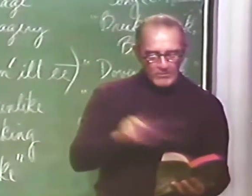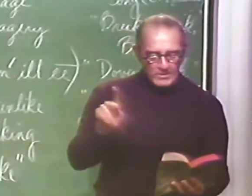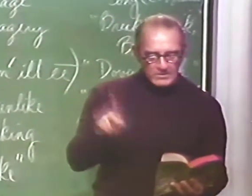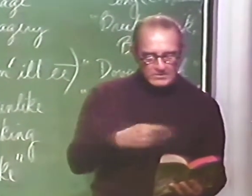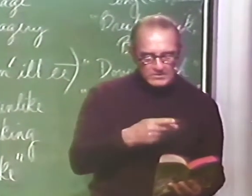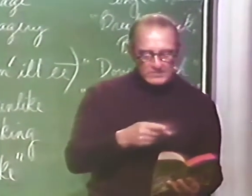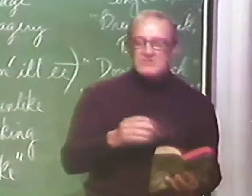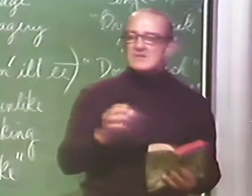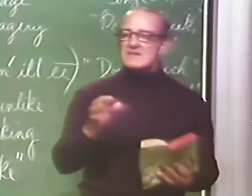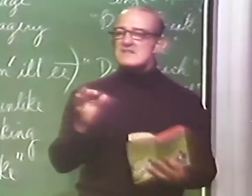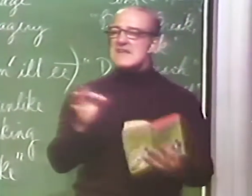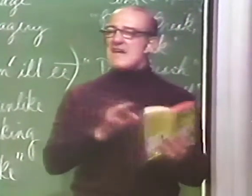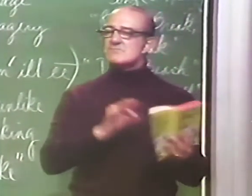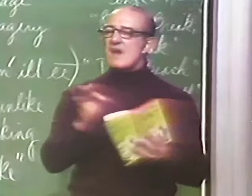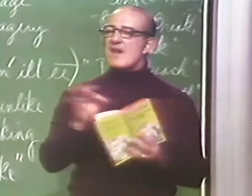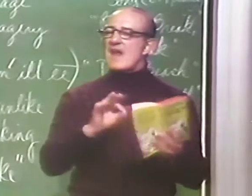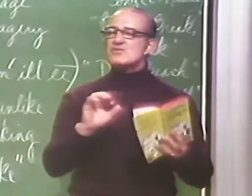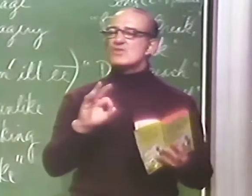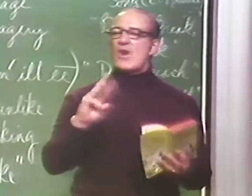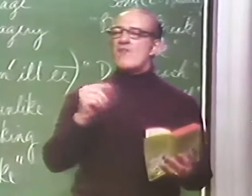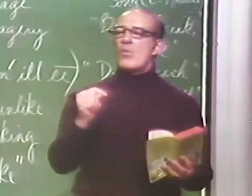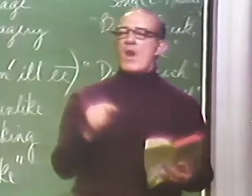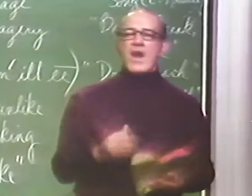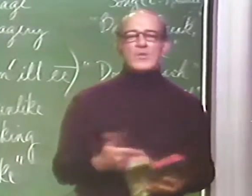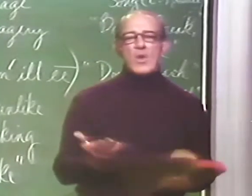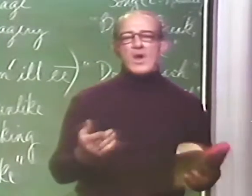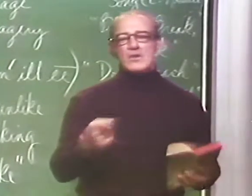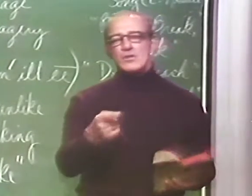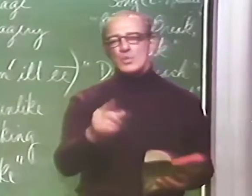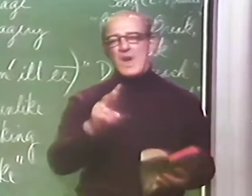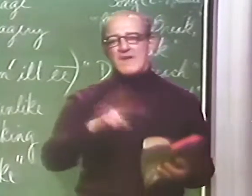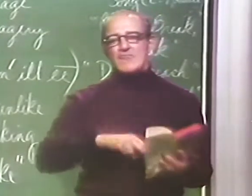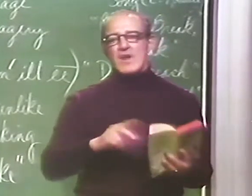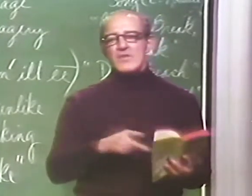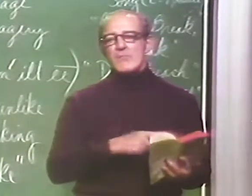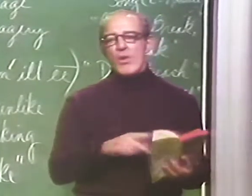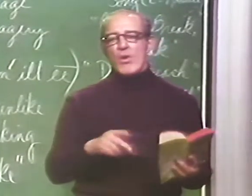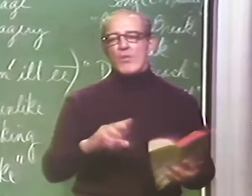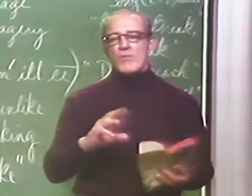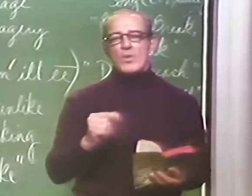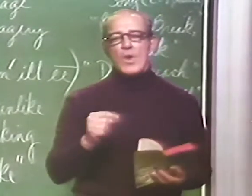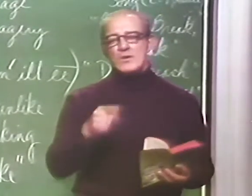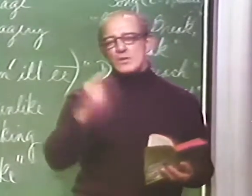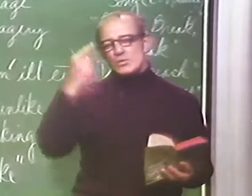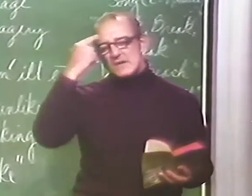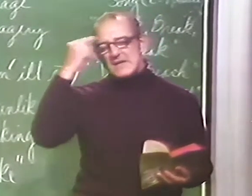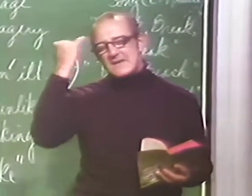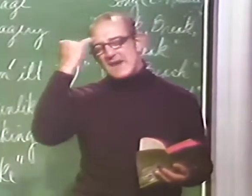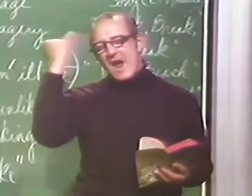OUR POEM IS EXPLANATION OF WHAT? WHAT? YOU HAVE READ THE POEM.